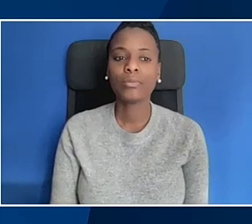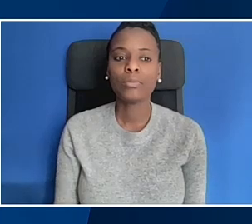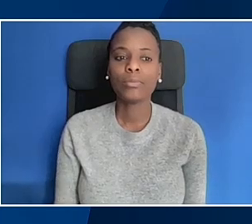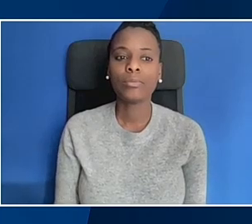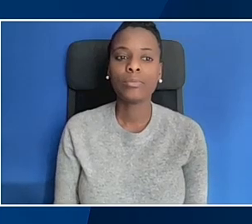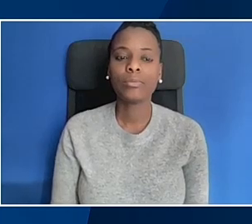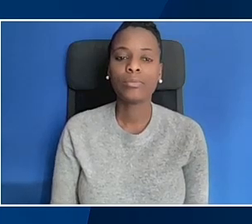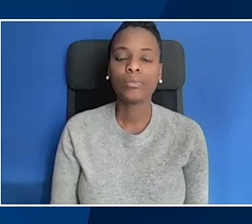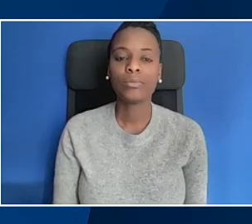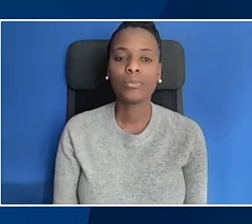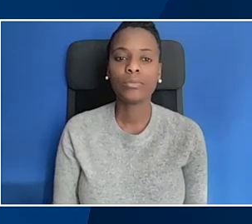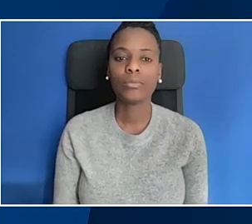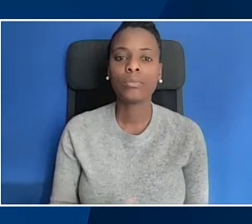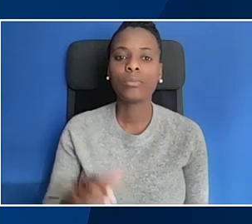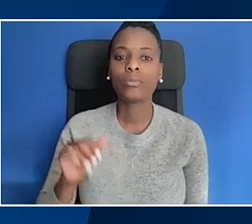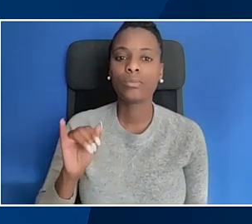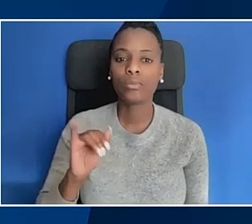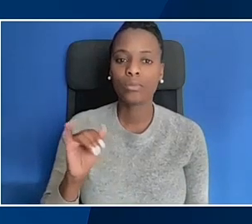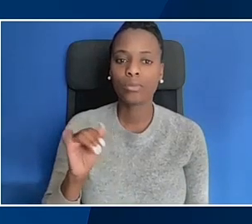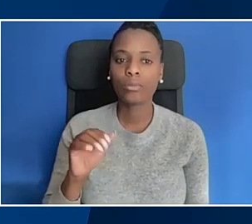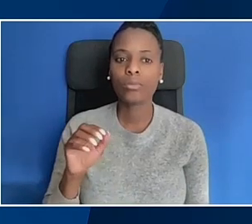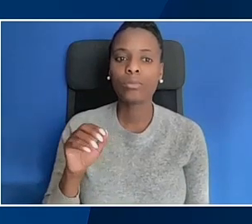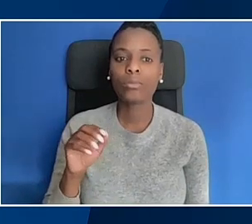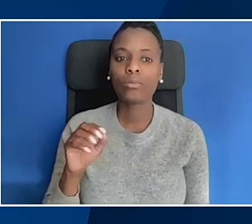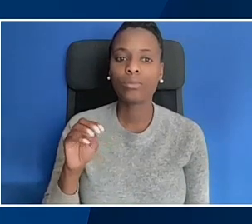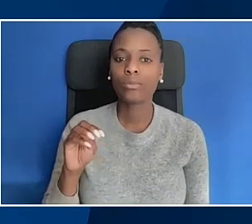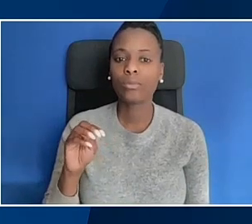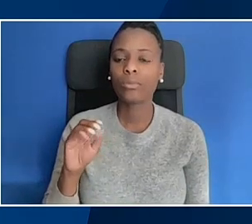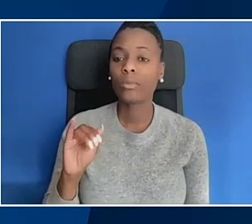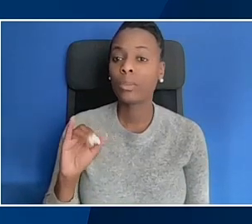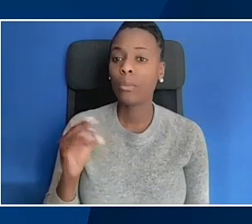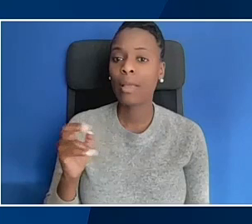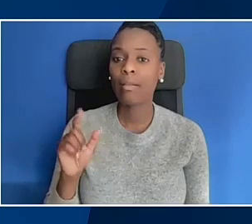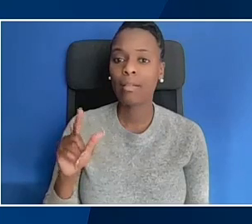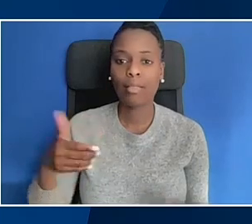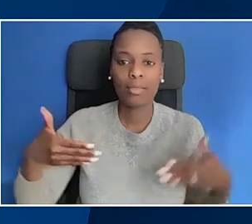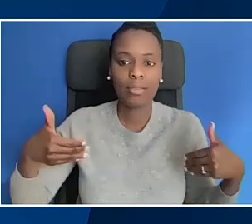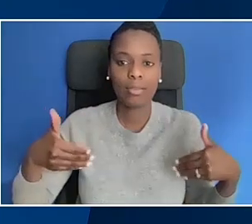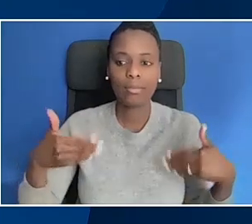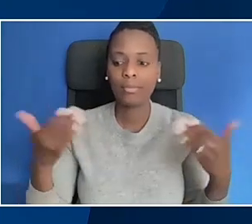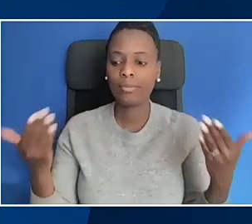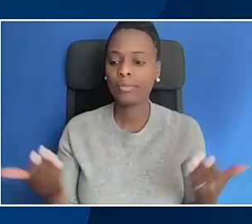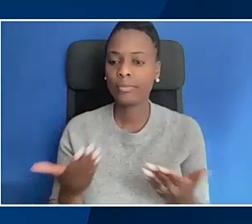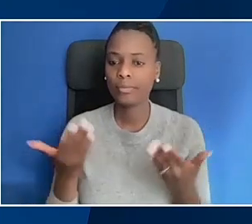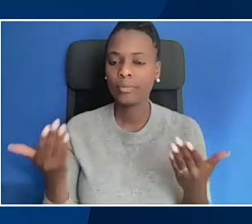Michael, Michael is not here yet. But for our state officials, including